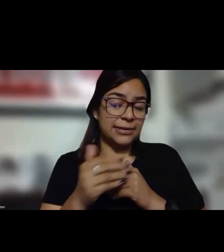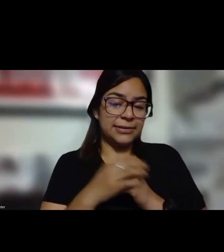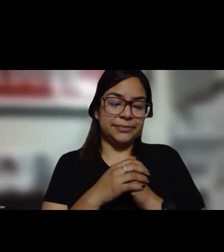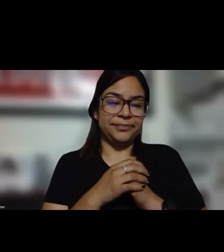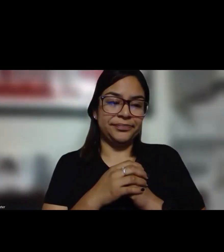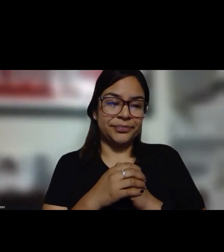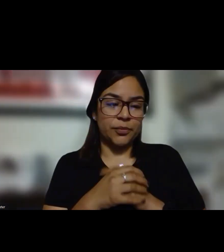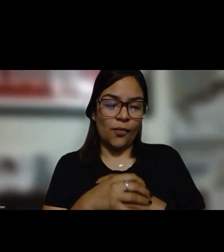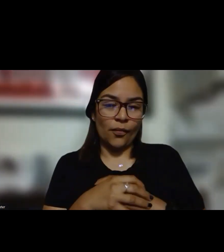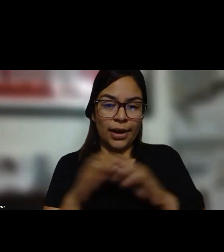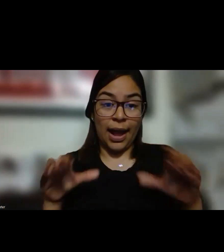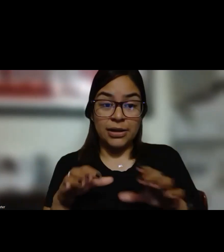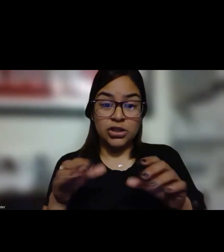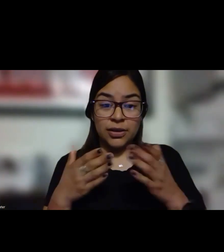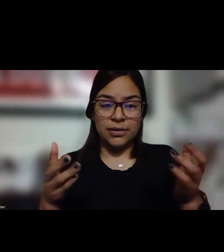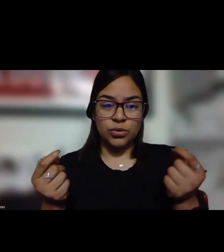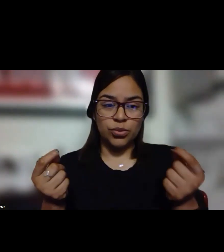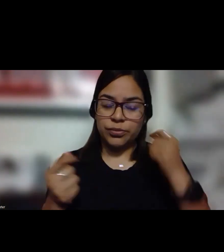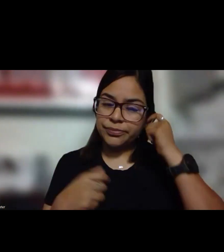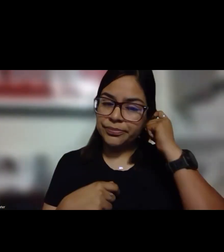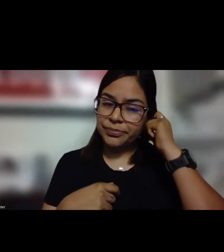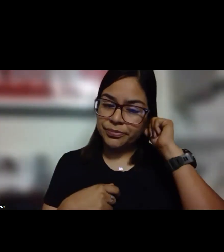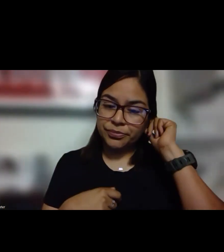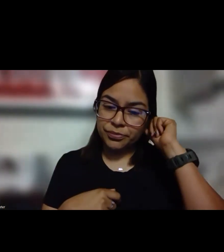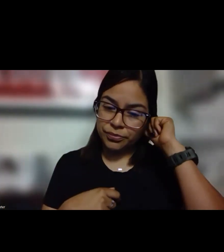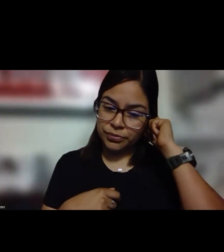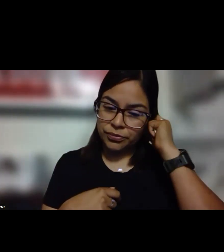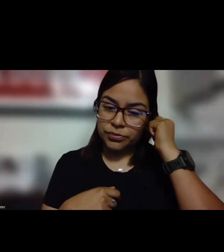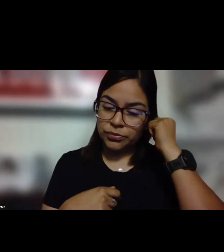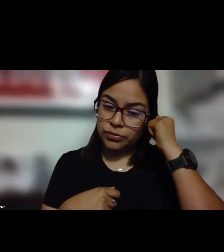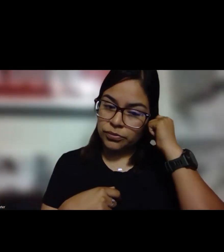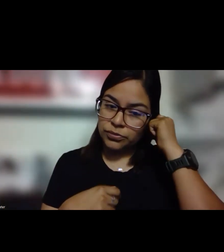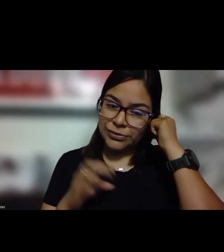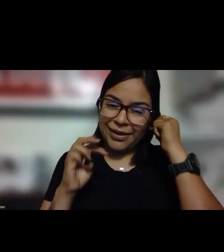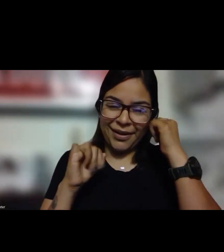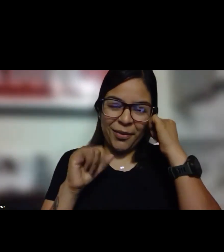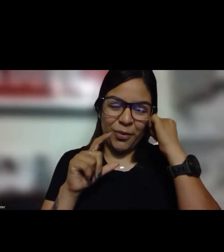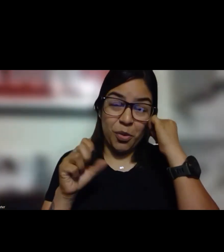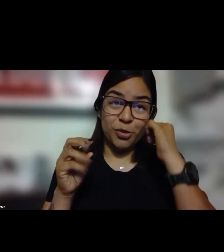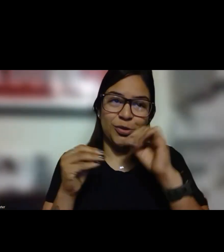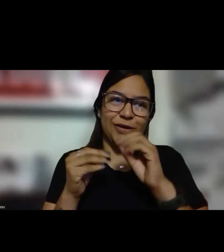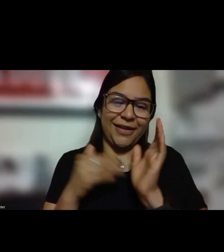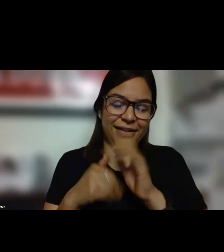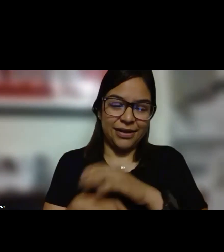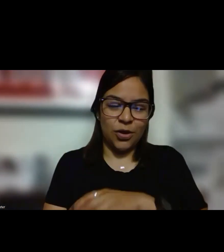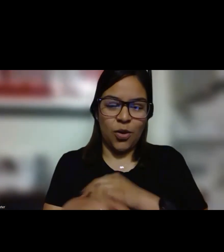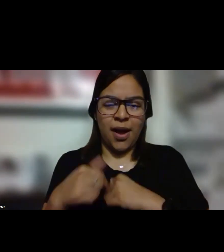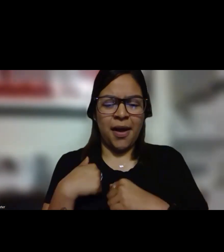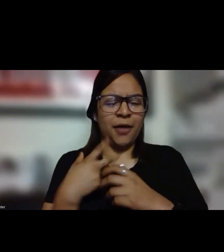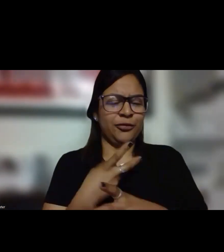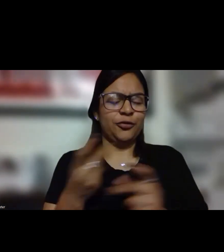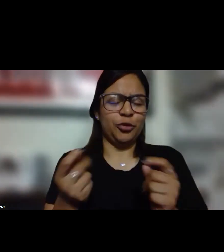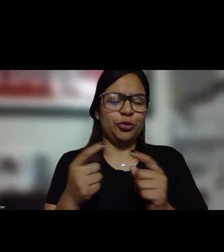for Wilson and team yep uh this is Wilson again um so I have a handful of action items so one of them